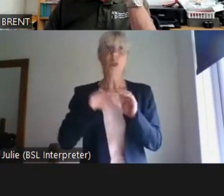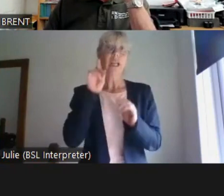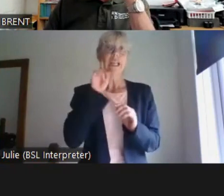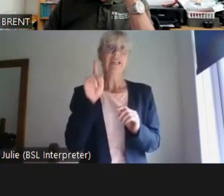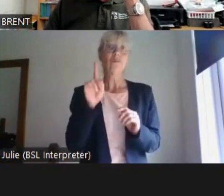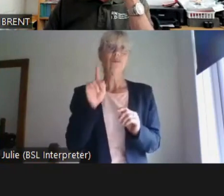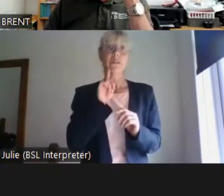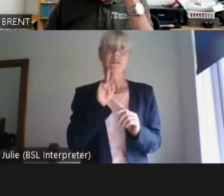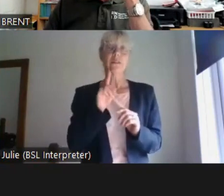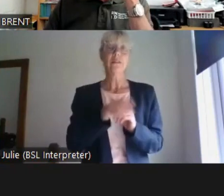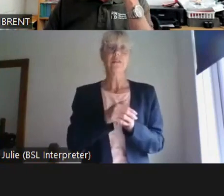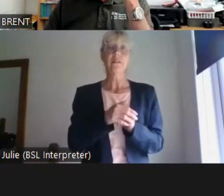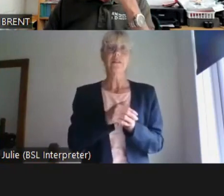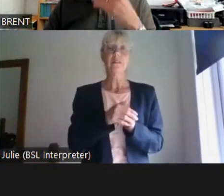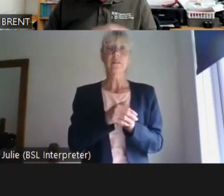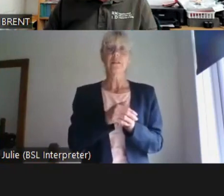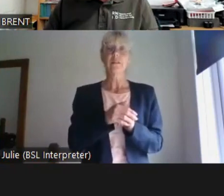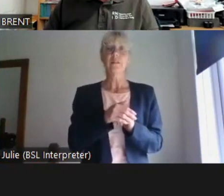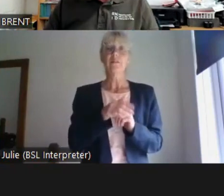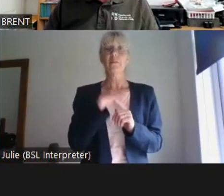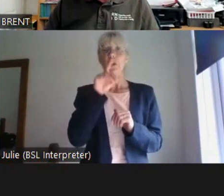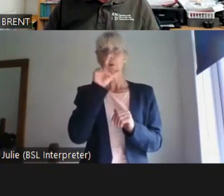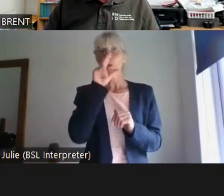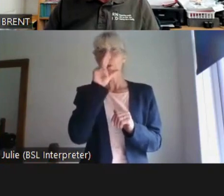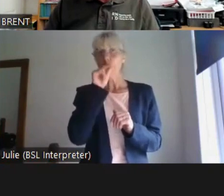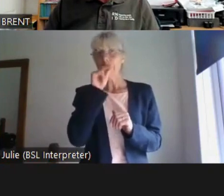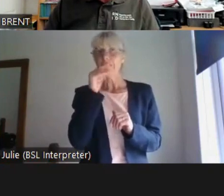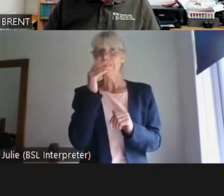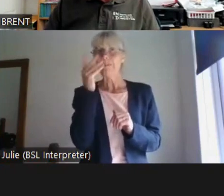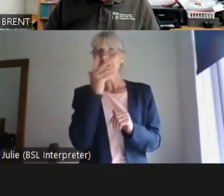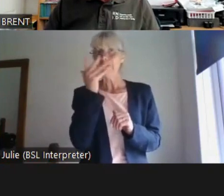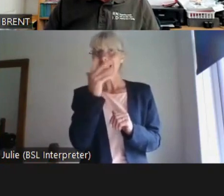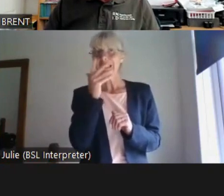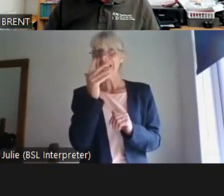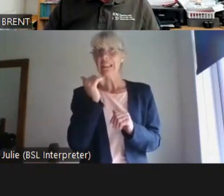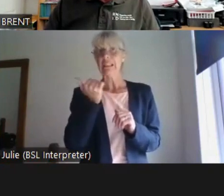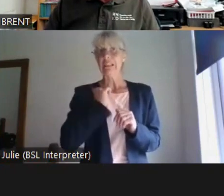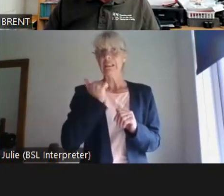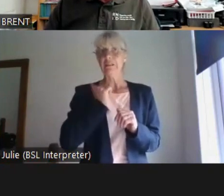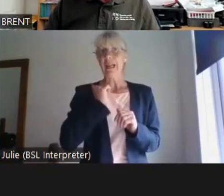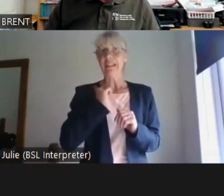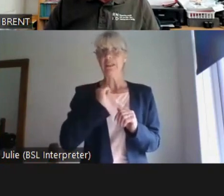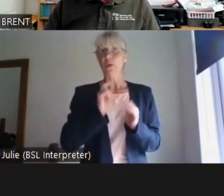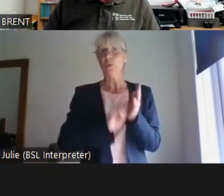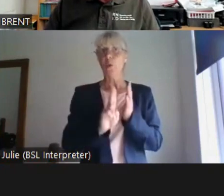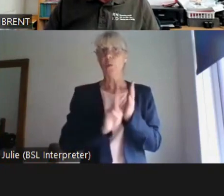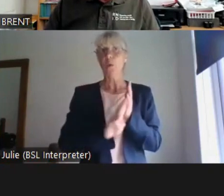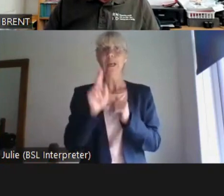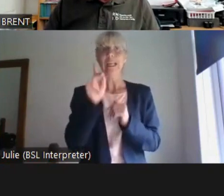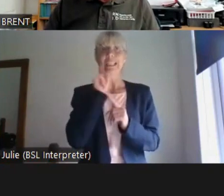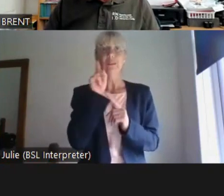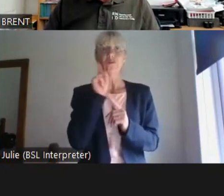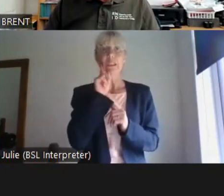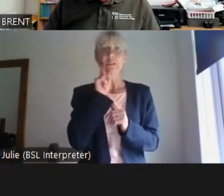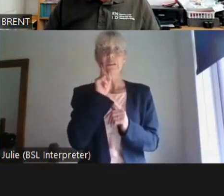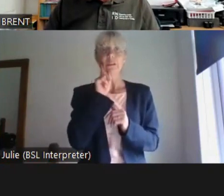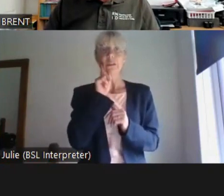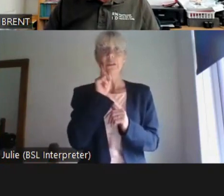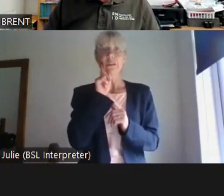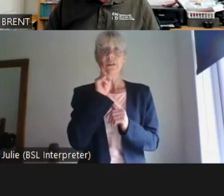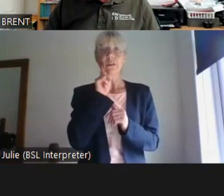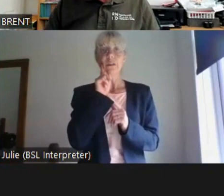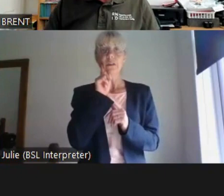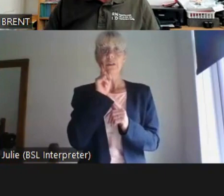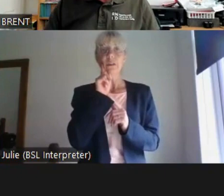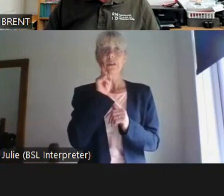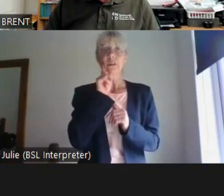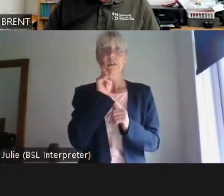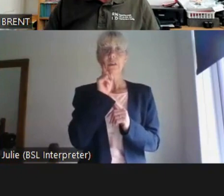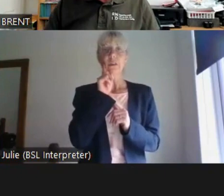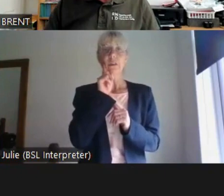expect things to be um normal um it now again I would put a provide Proviso and a caveat that this